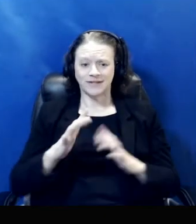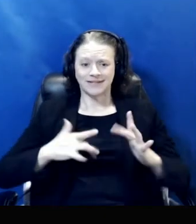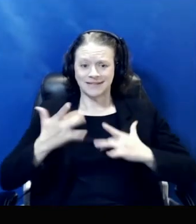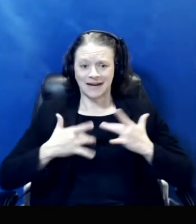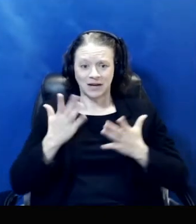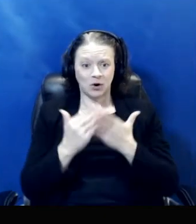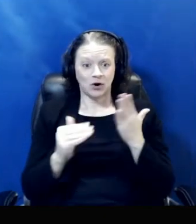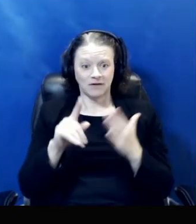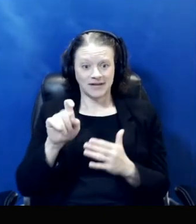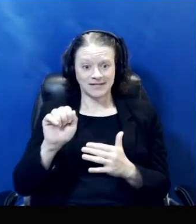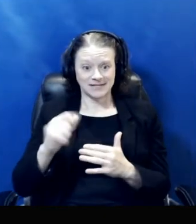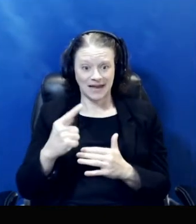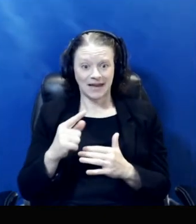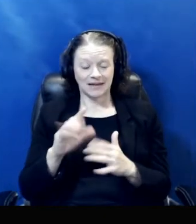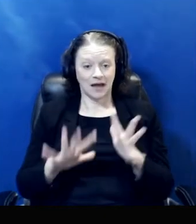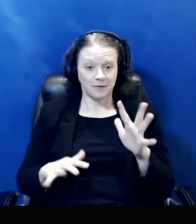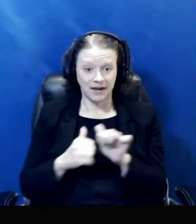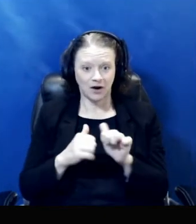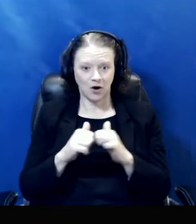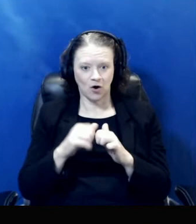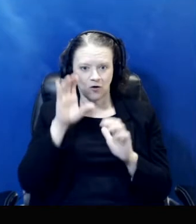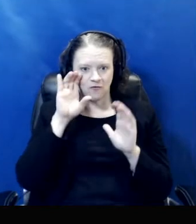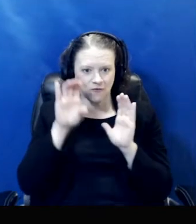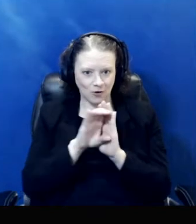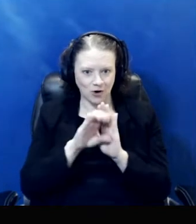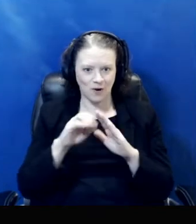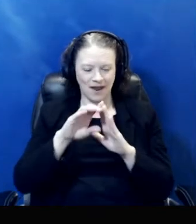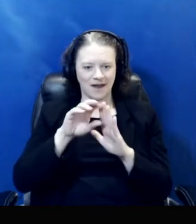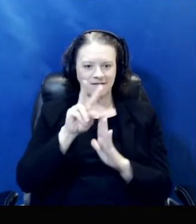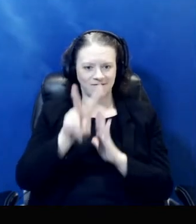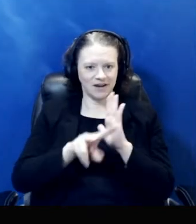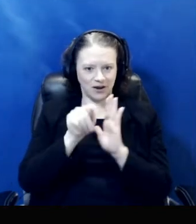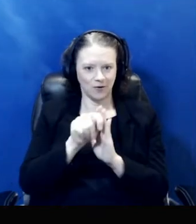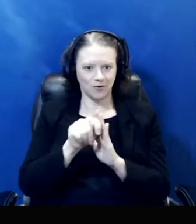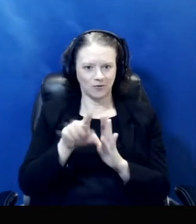are the photo and video capture examples that supplement the guidelines.